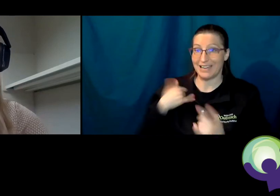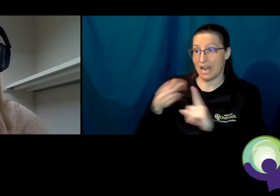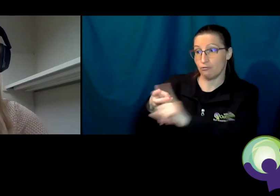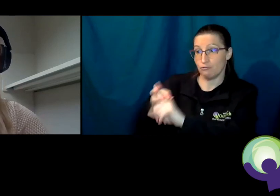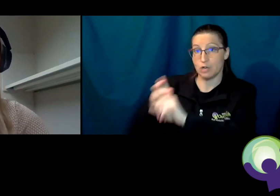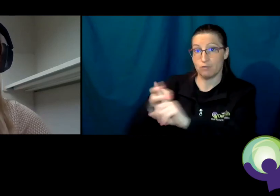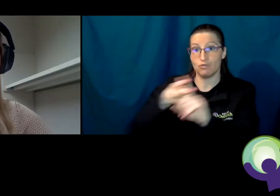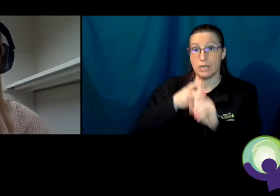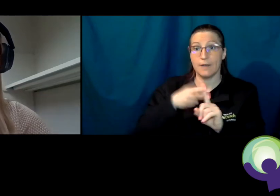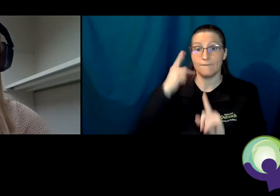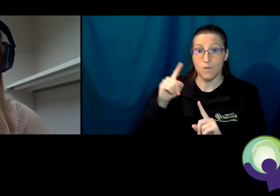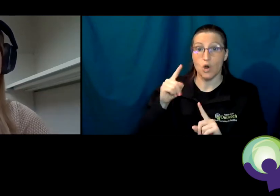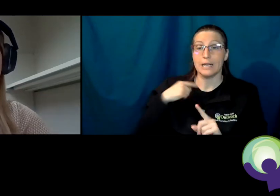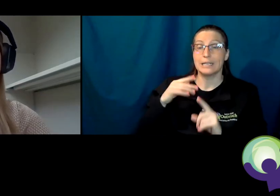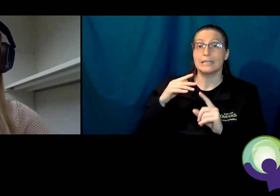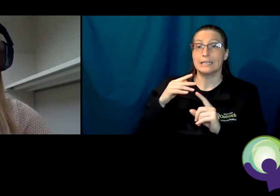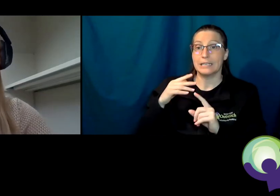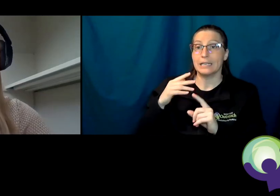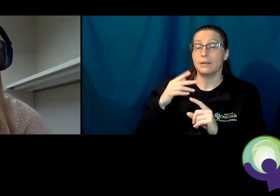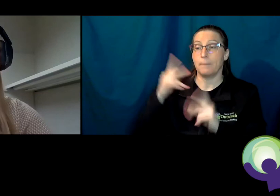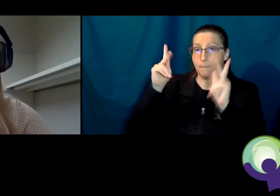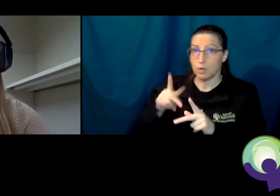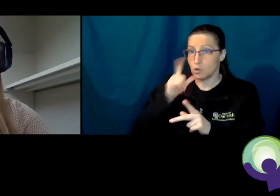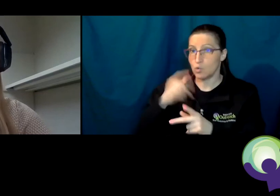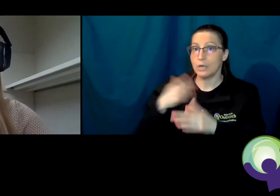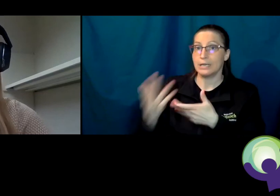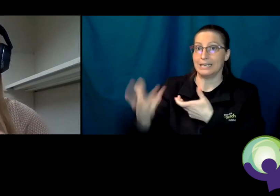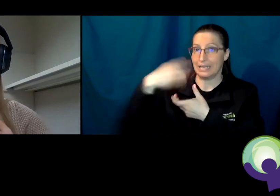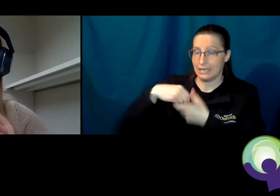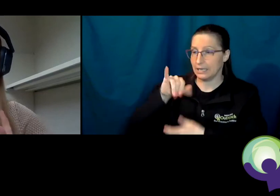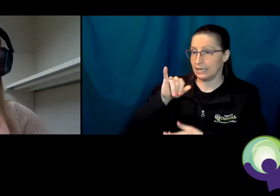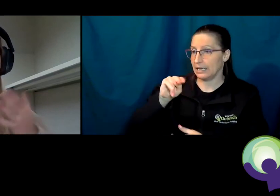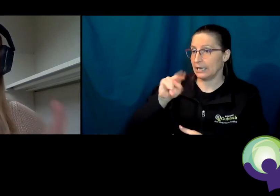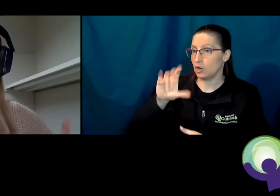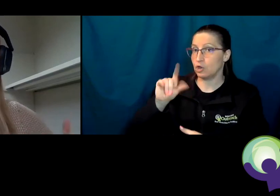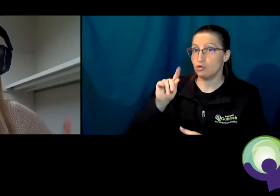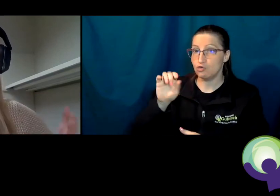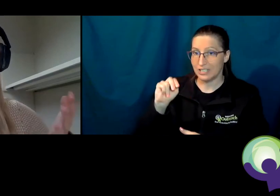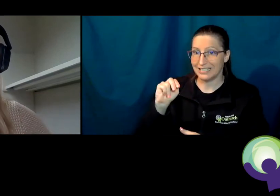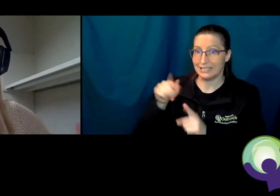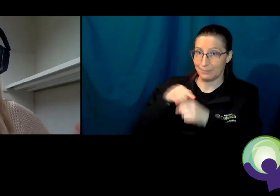for an inclusion specialist and we are really hoping that this turns into a full department